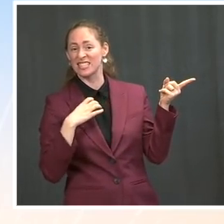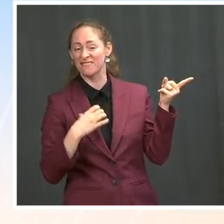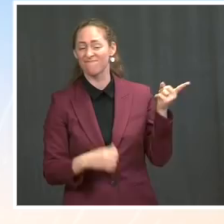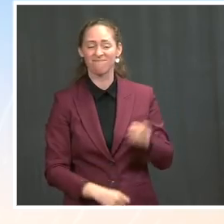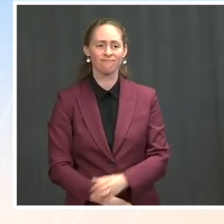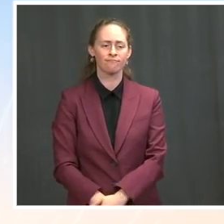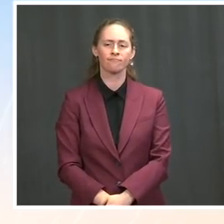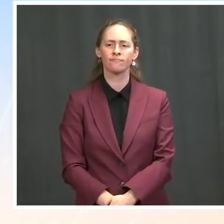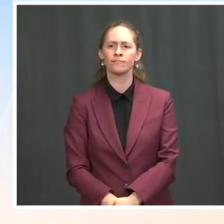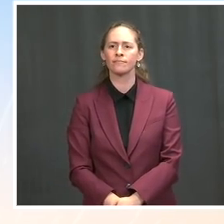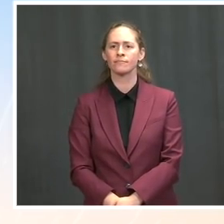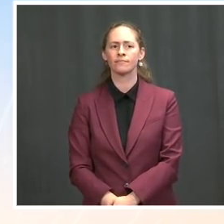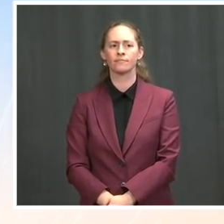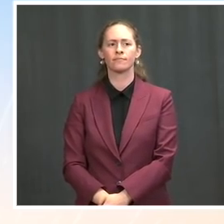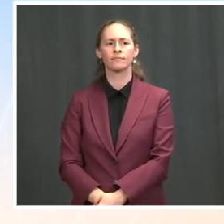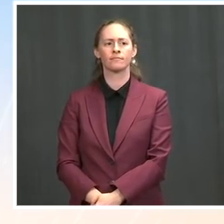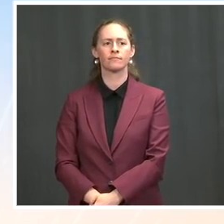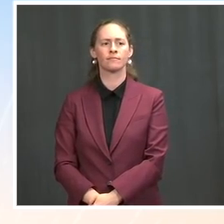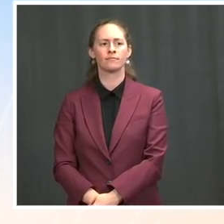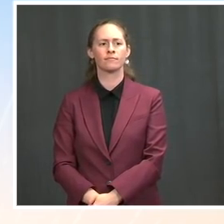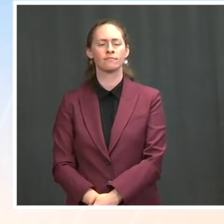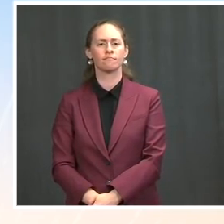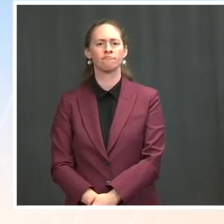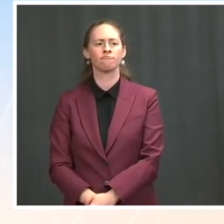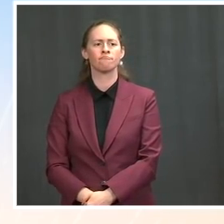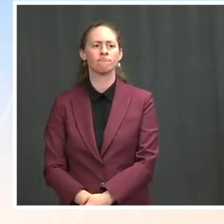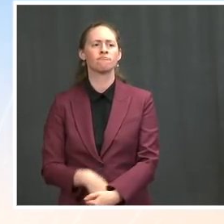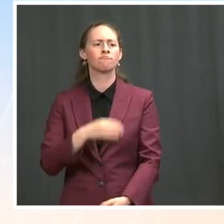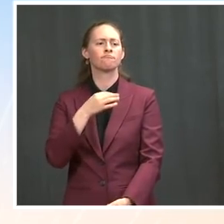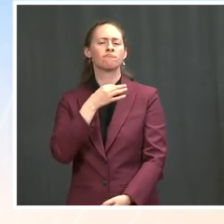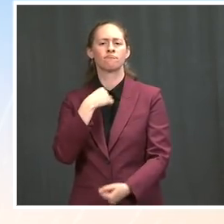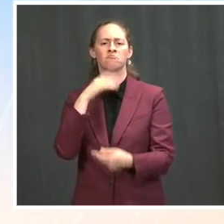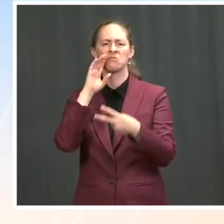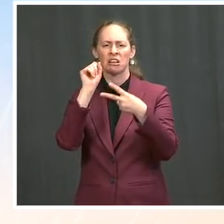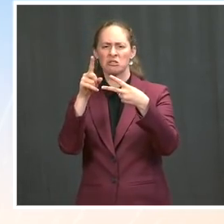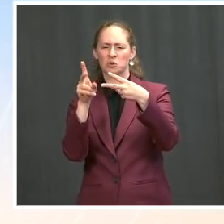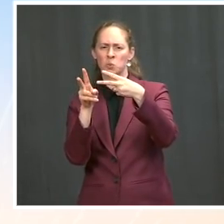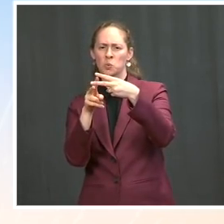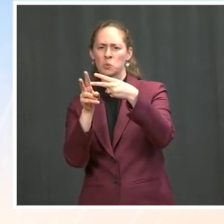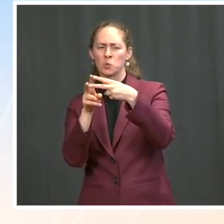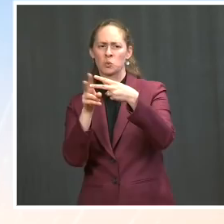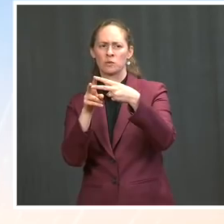Quick one on immigration and then another topic. There's been reports -- Axios is reporting that the White House